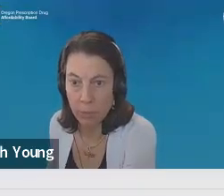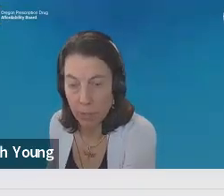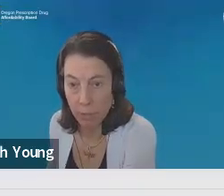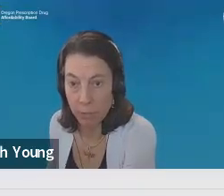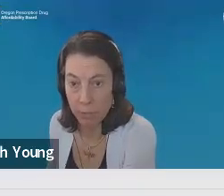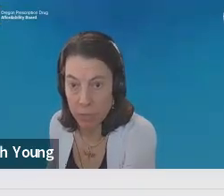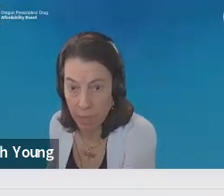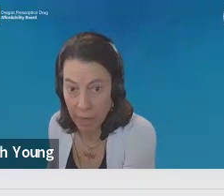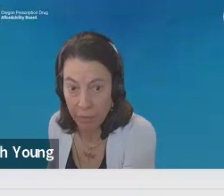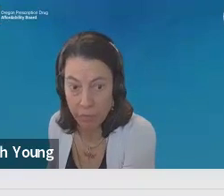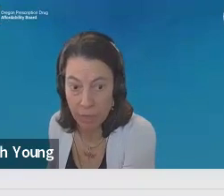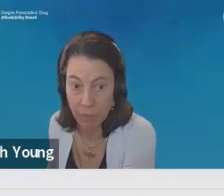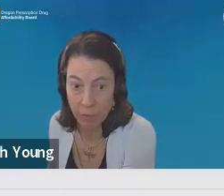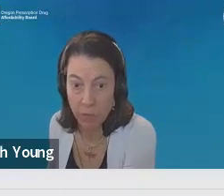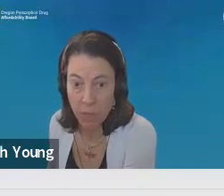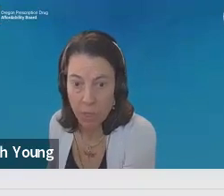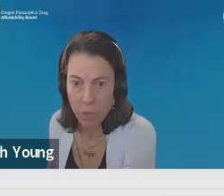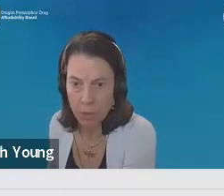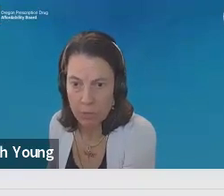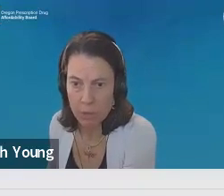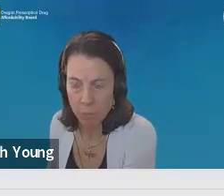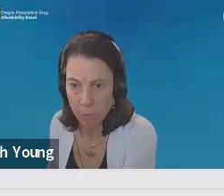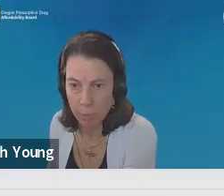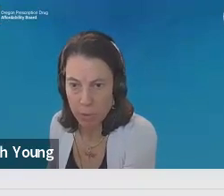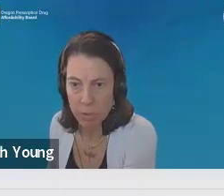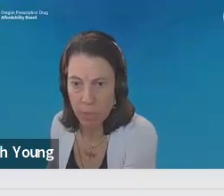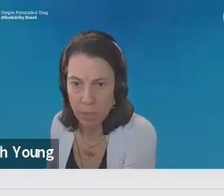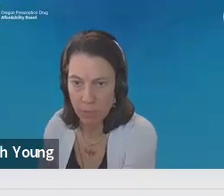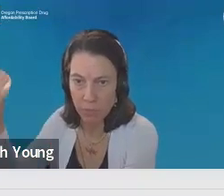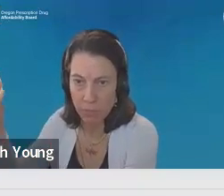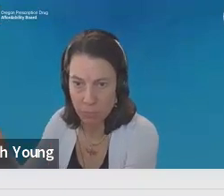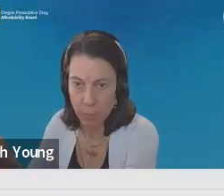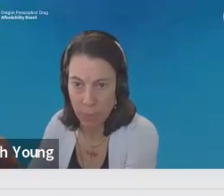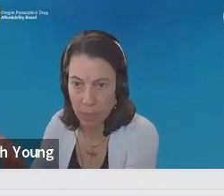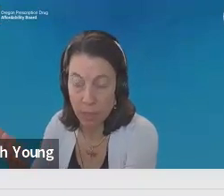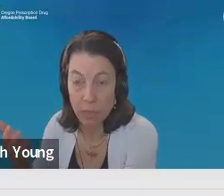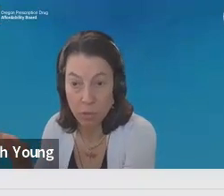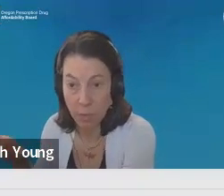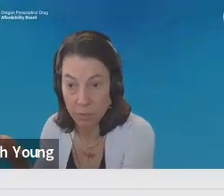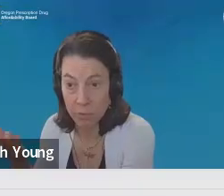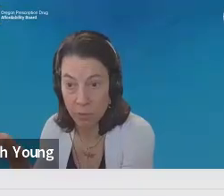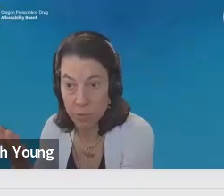be really helpful for staff if you as board members have feedback on the initial draft of